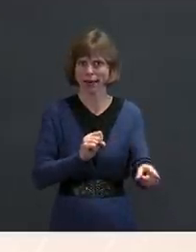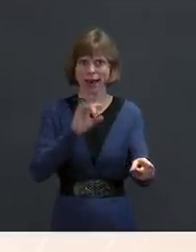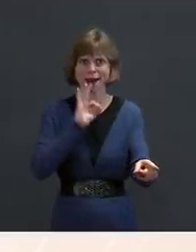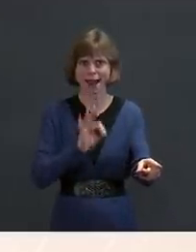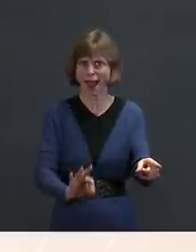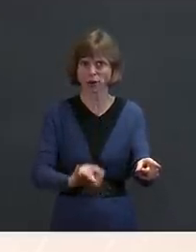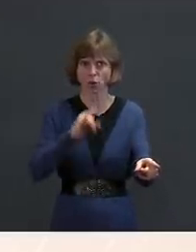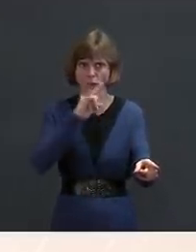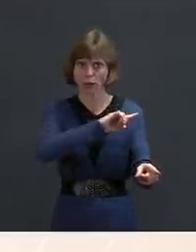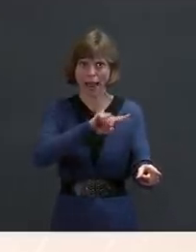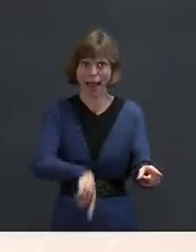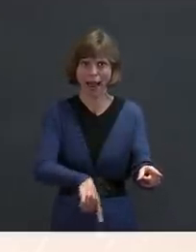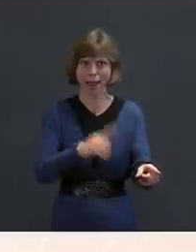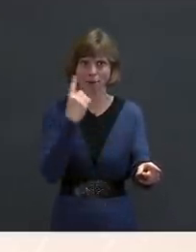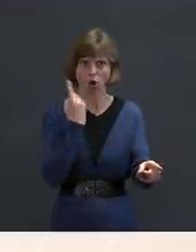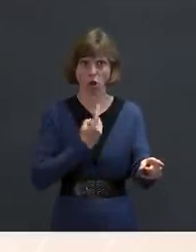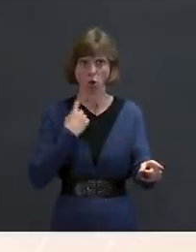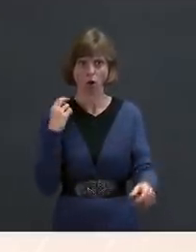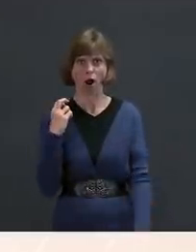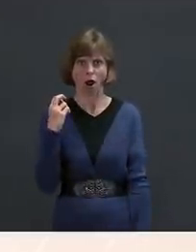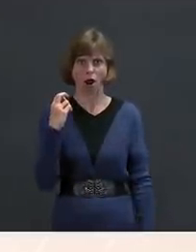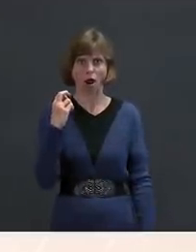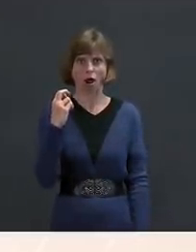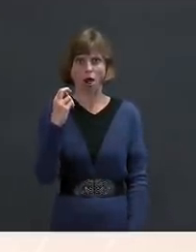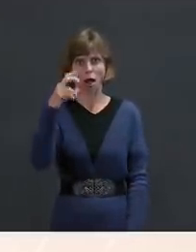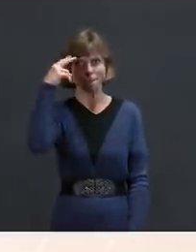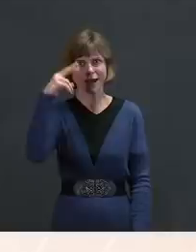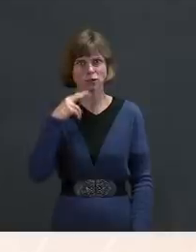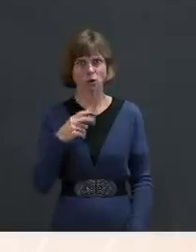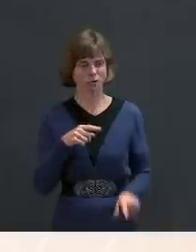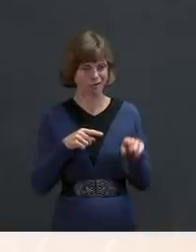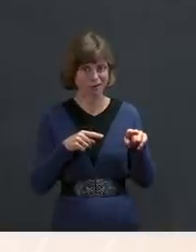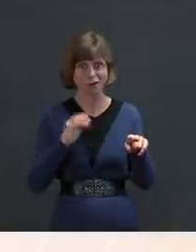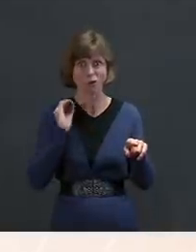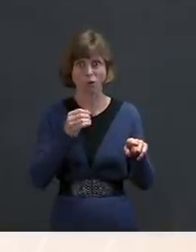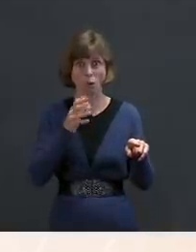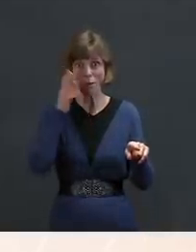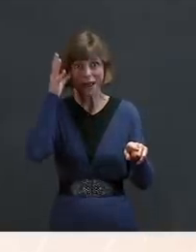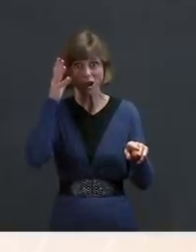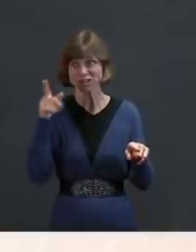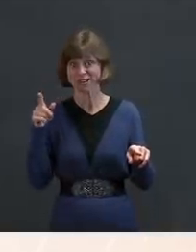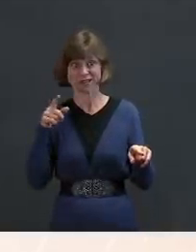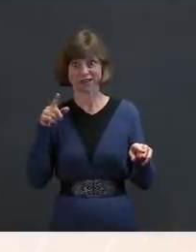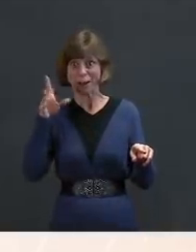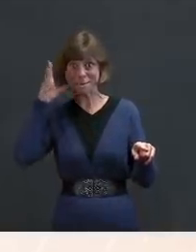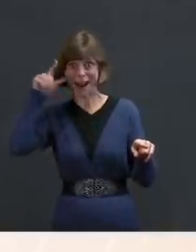who has traversed Mexico, whose parents -- whose loving parents had sent that child alone.